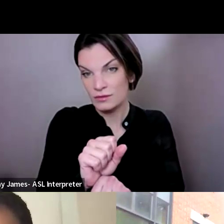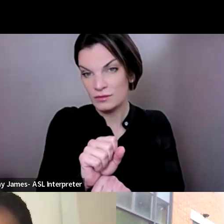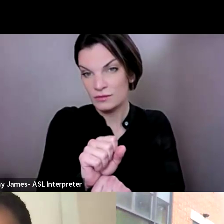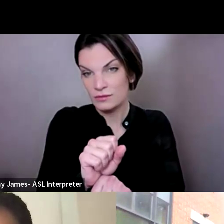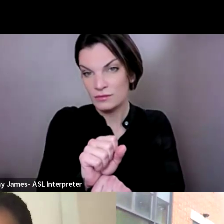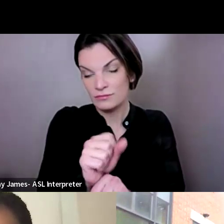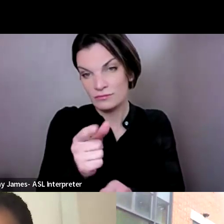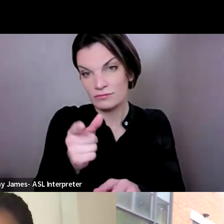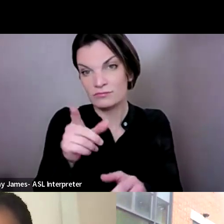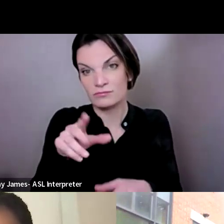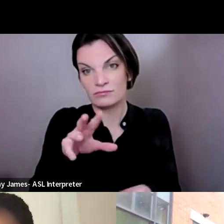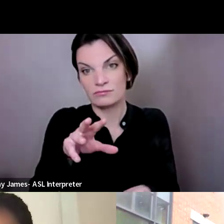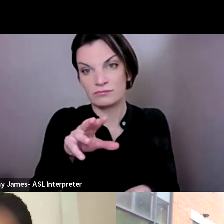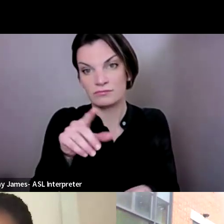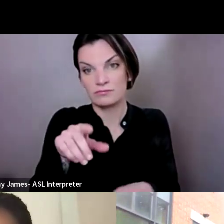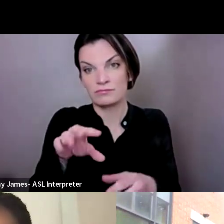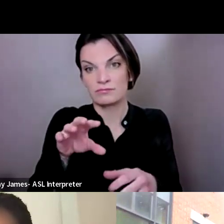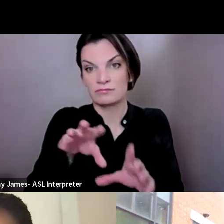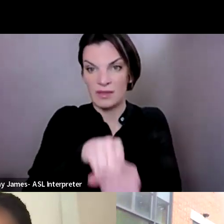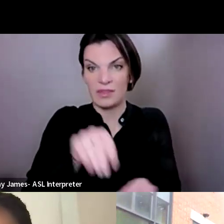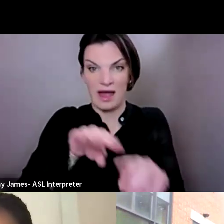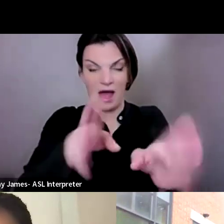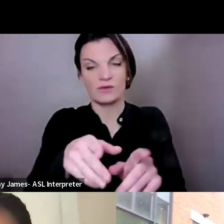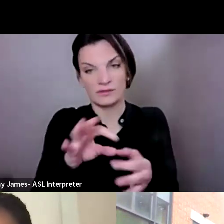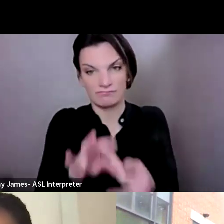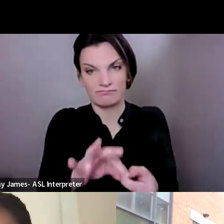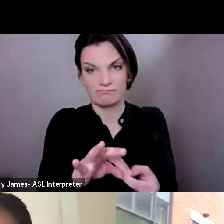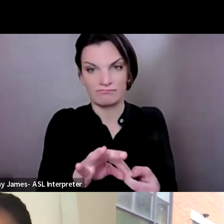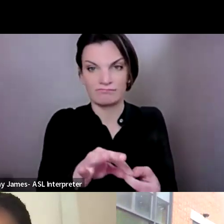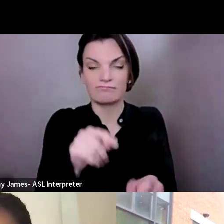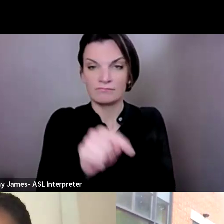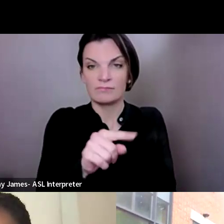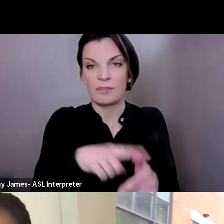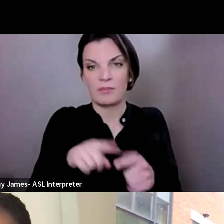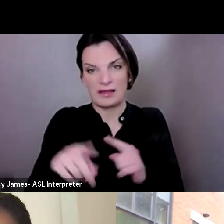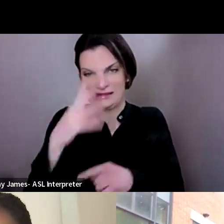is a terrible turn of events! And, so that is where I think the advocacy around pay equity is